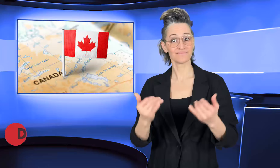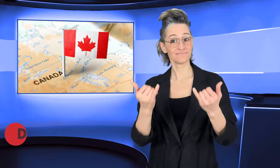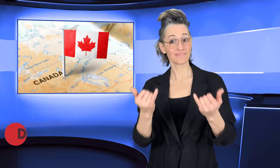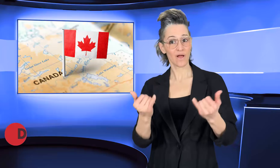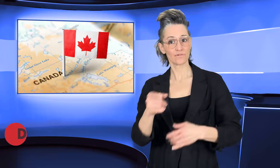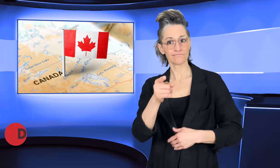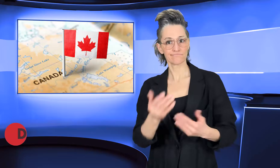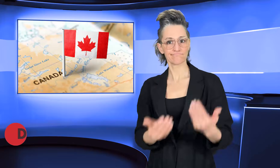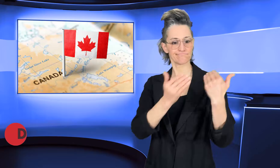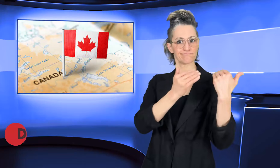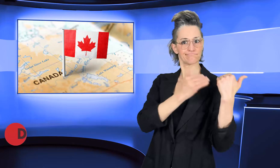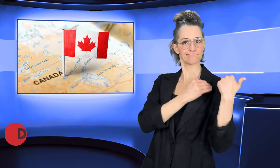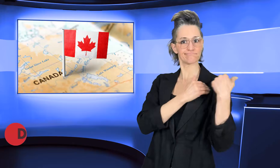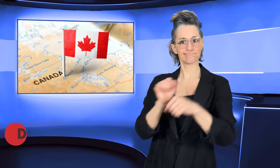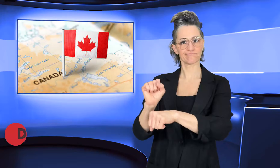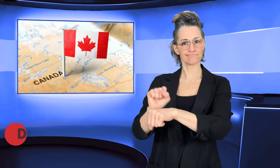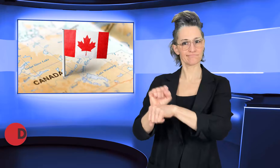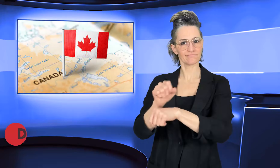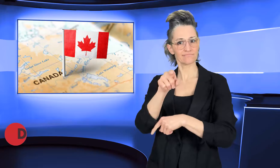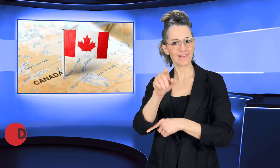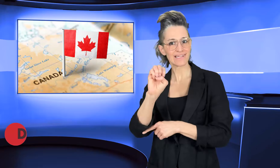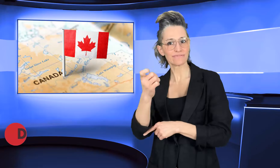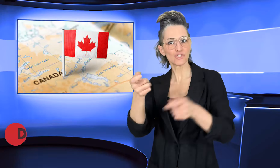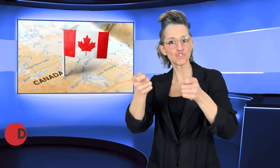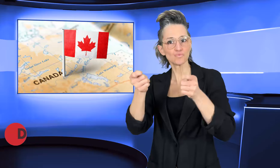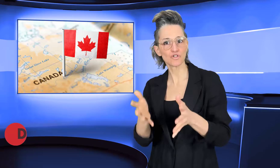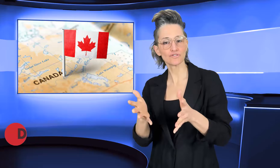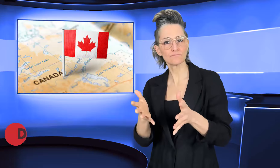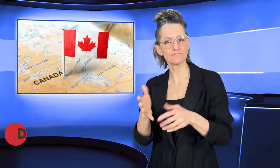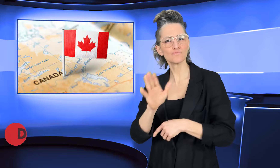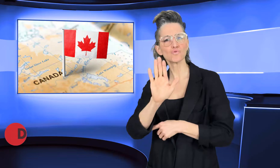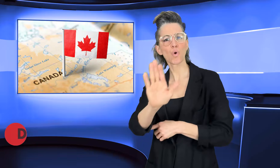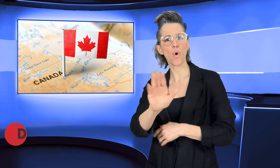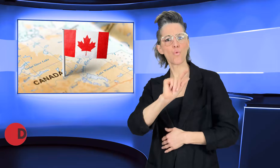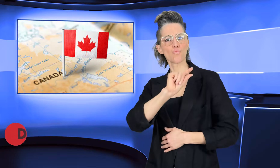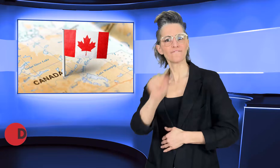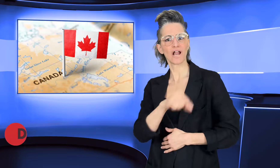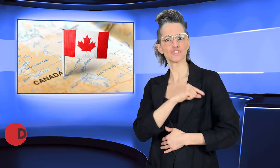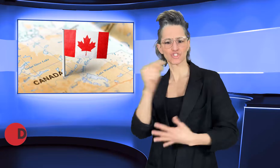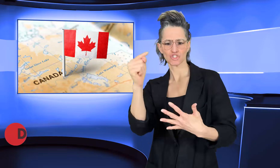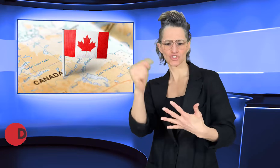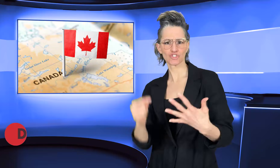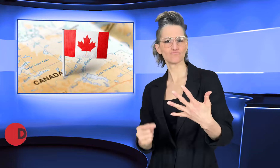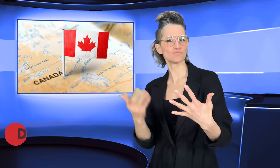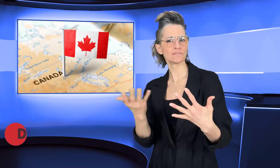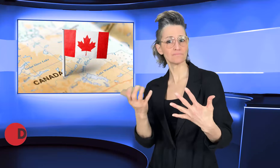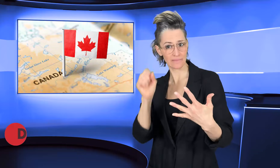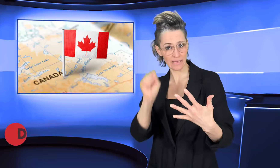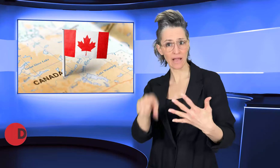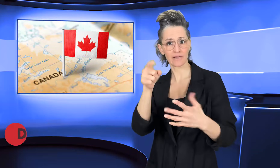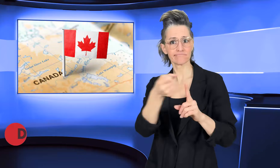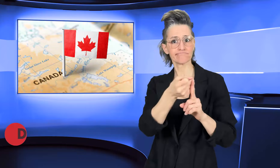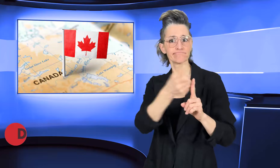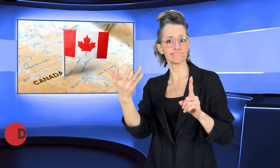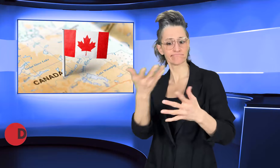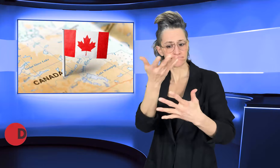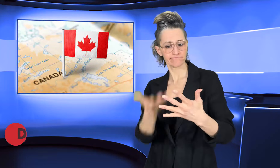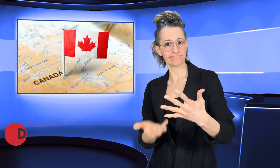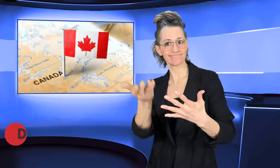What qualifies you to assume the Executive Director position?